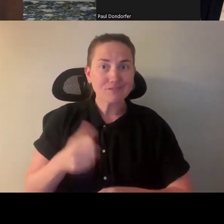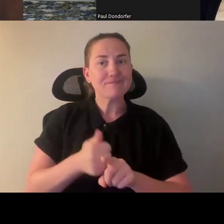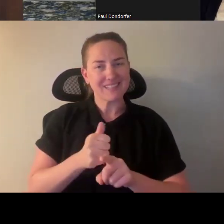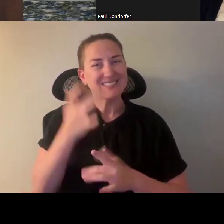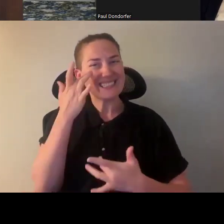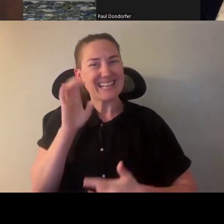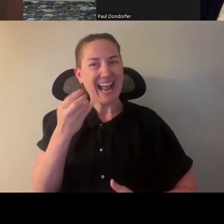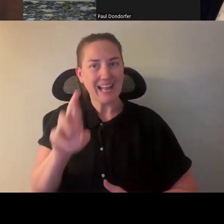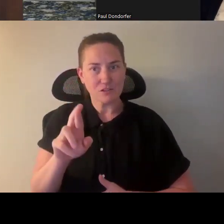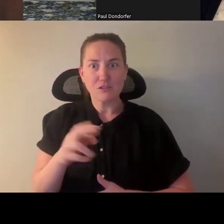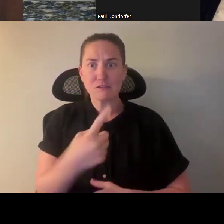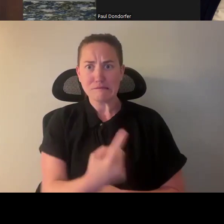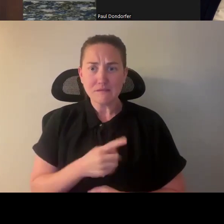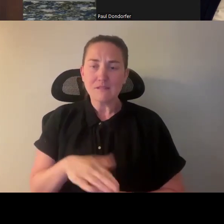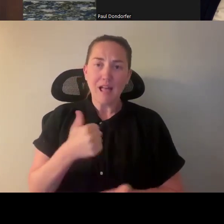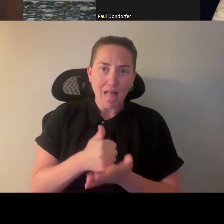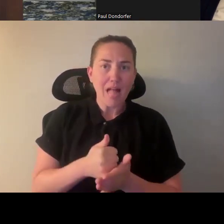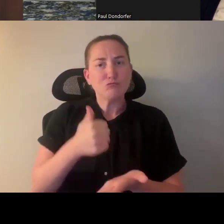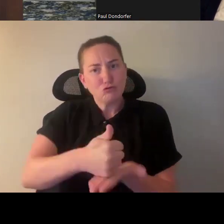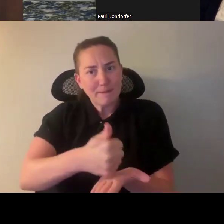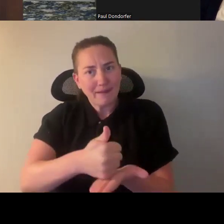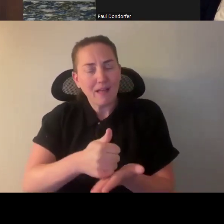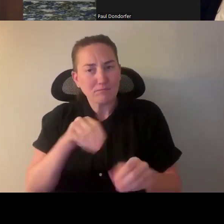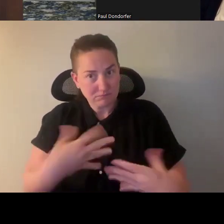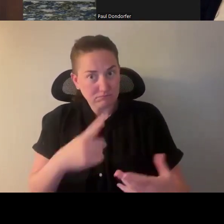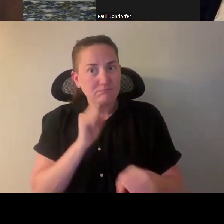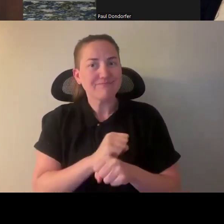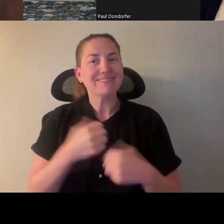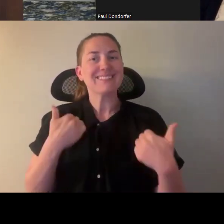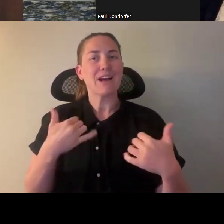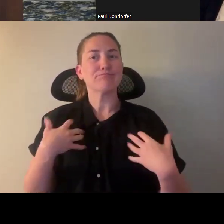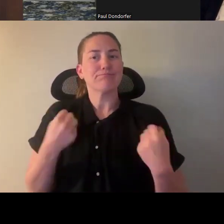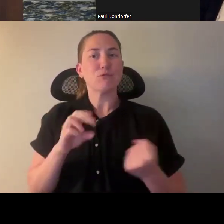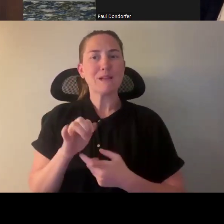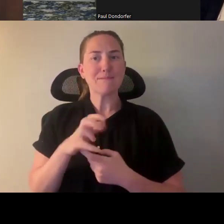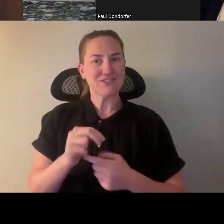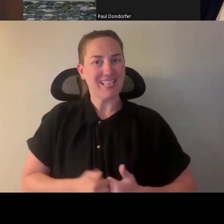we help her to start treatment and today she's in remission and living her life on her own Miguel a